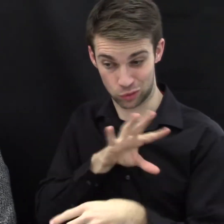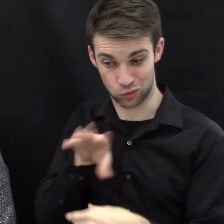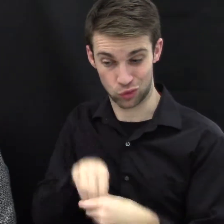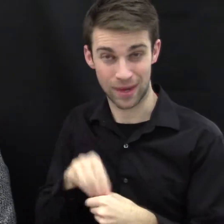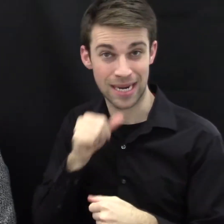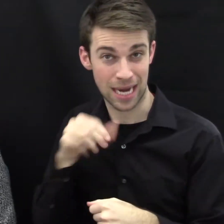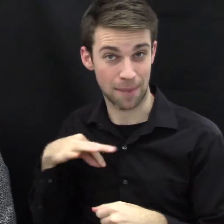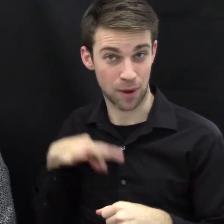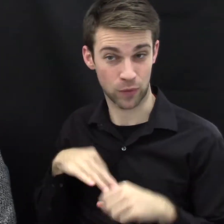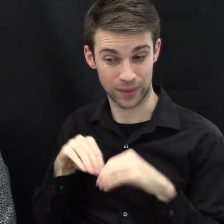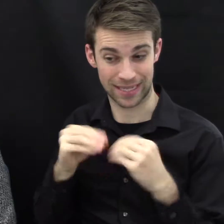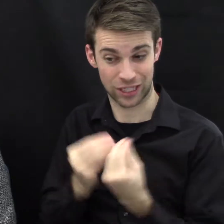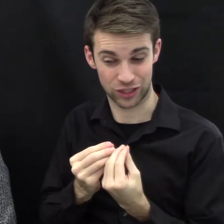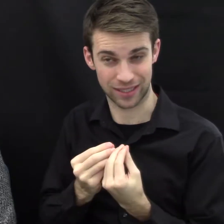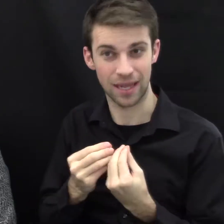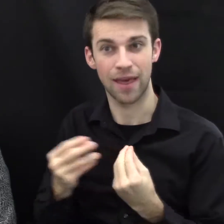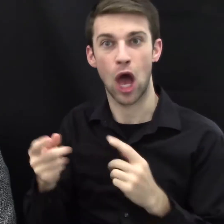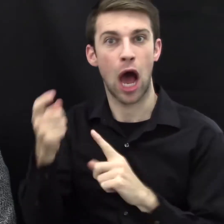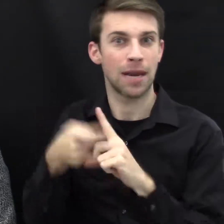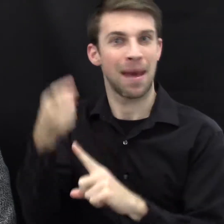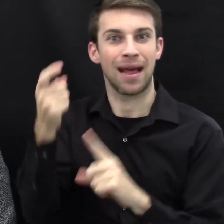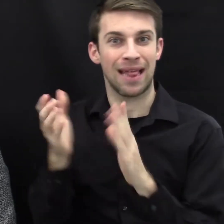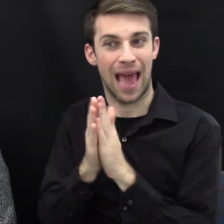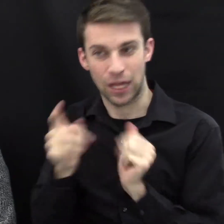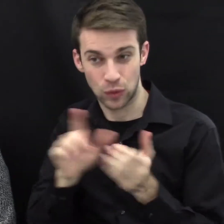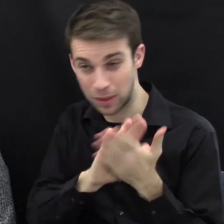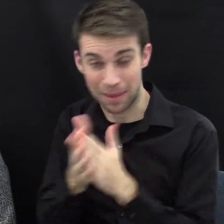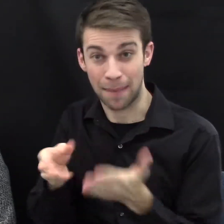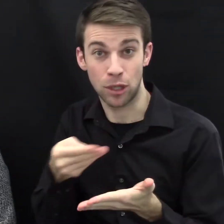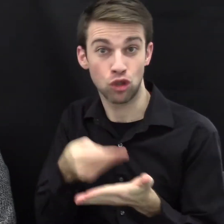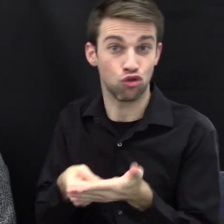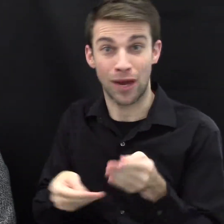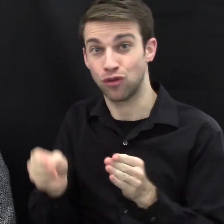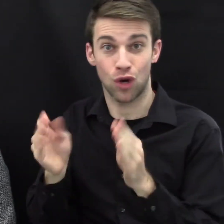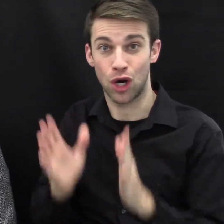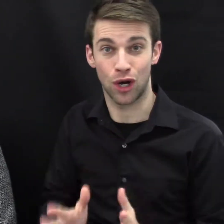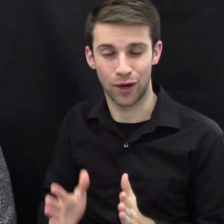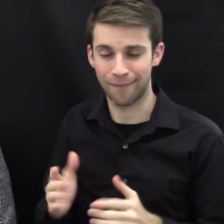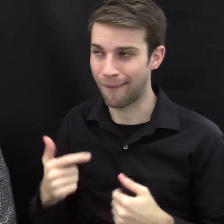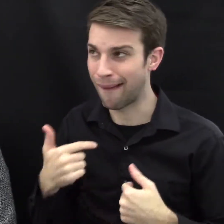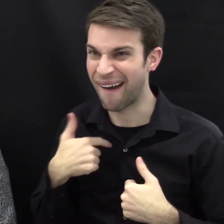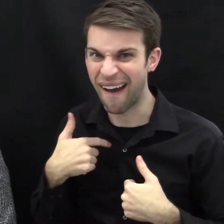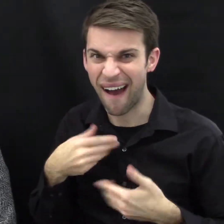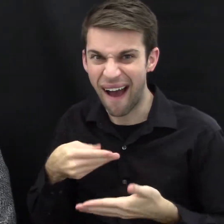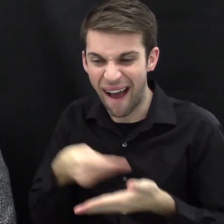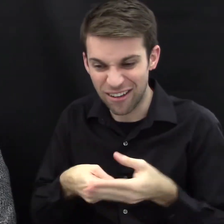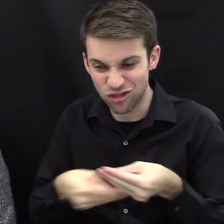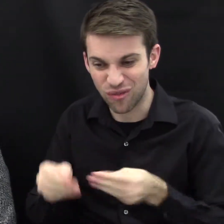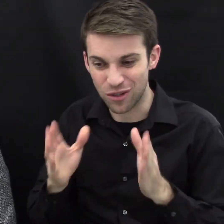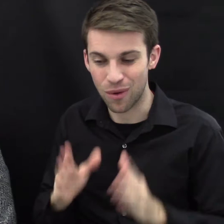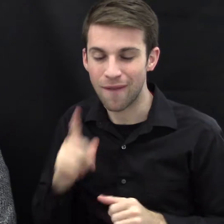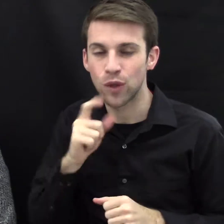ask you to become their treasurer . So I was the treasurer for several non-profit organizations